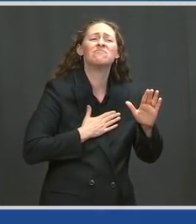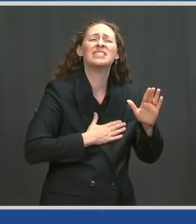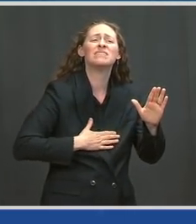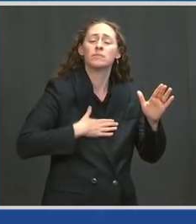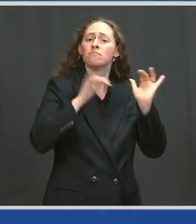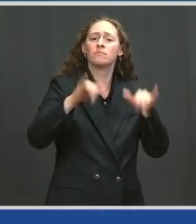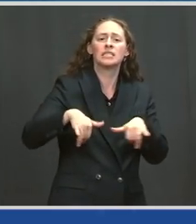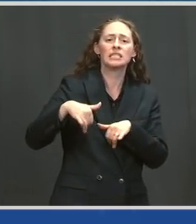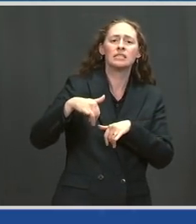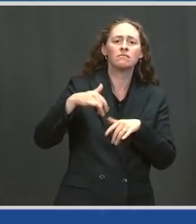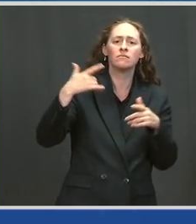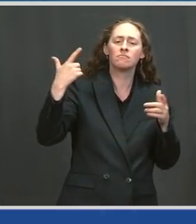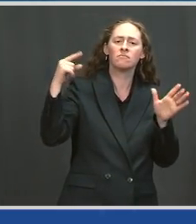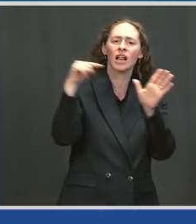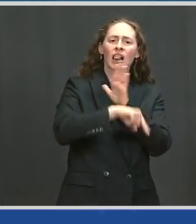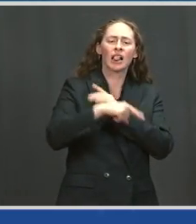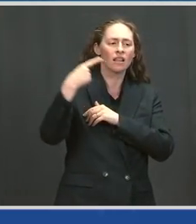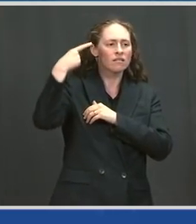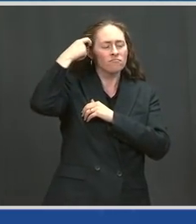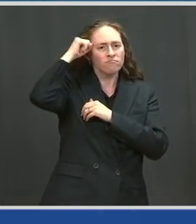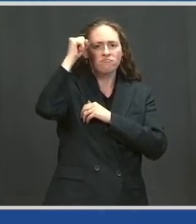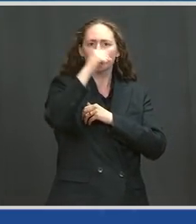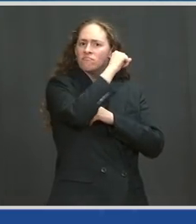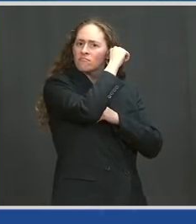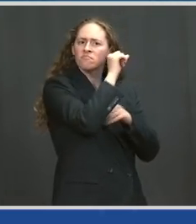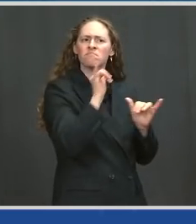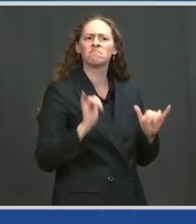Private planes dropping explosives,